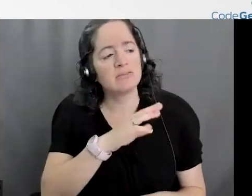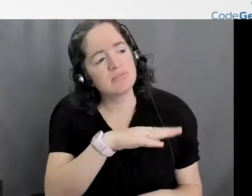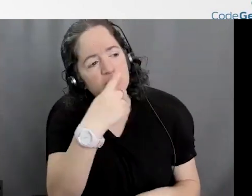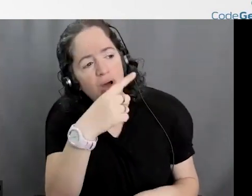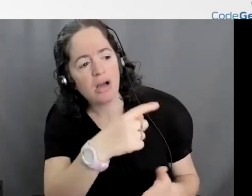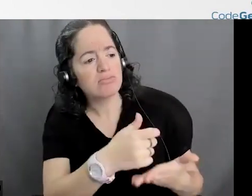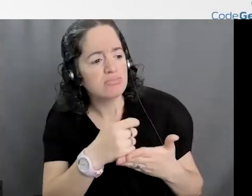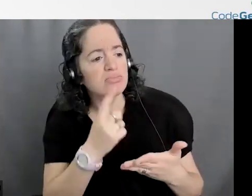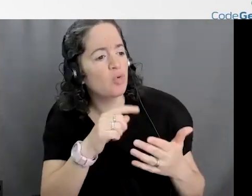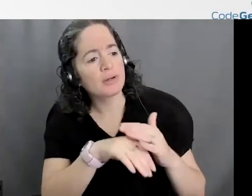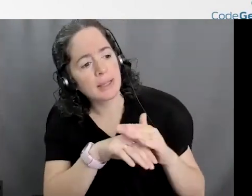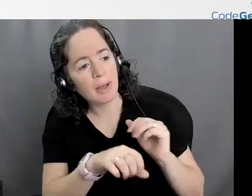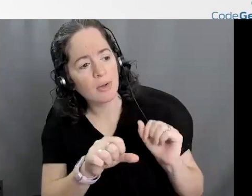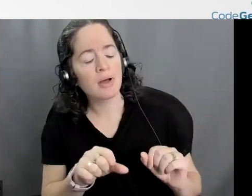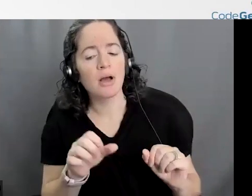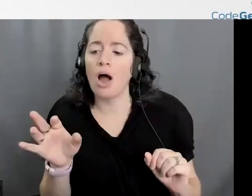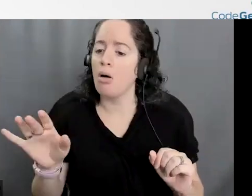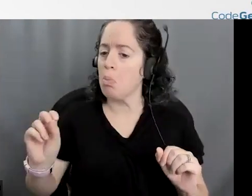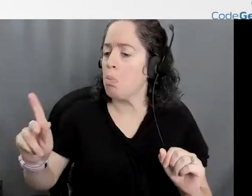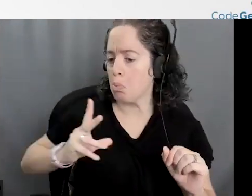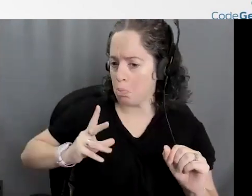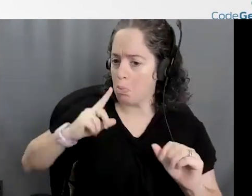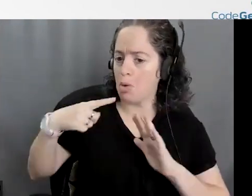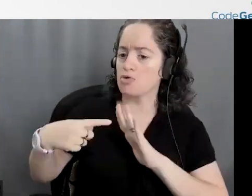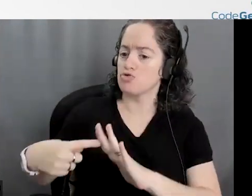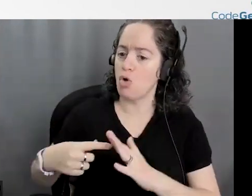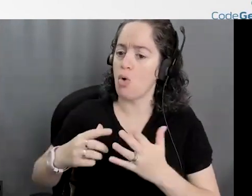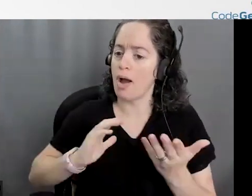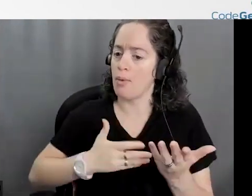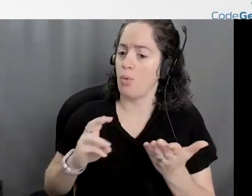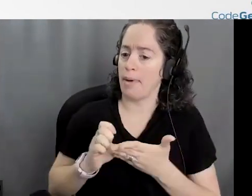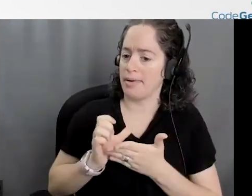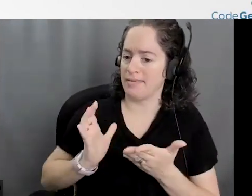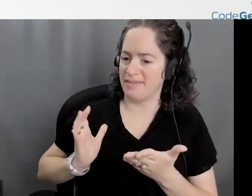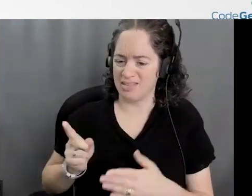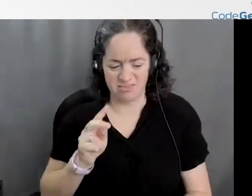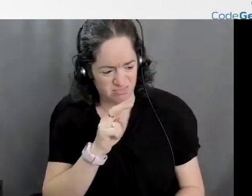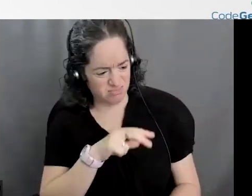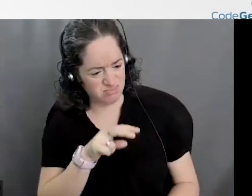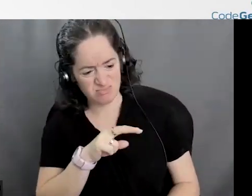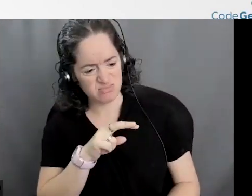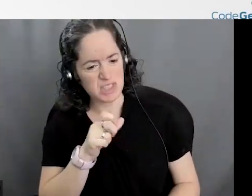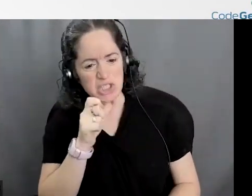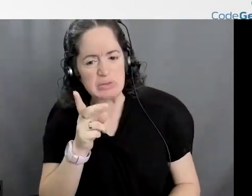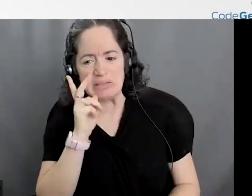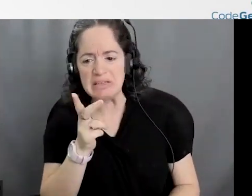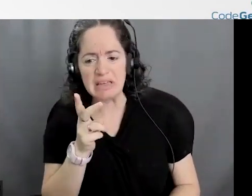and I was demonstrating a site that we had built. The prospect said, "I don't see that little button or that icon